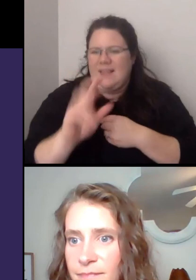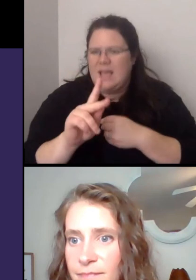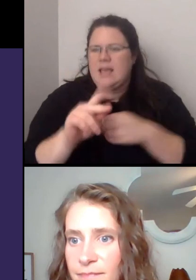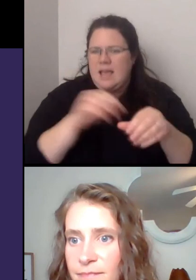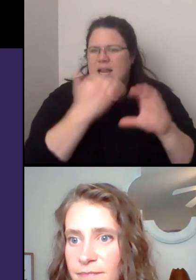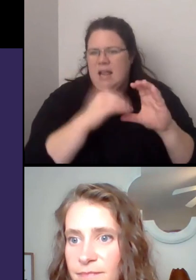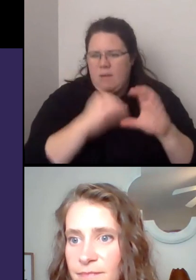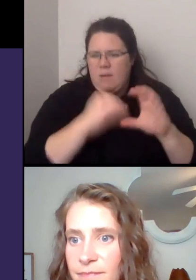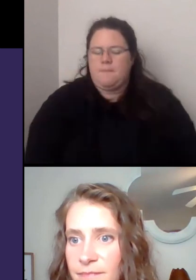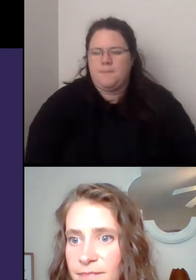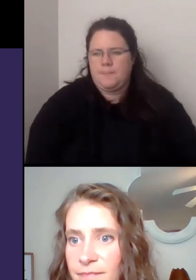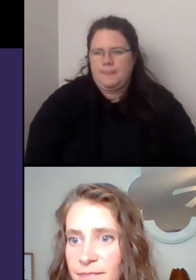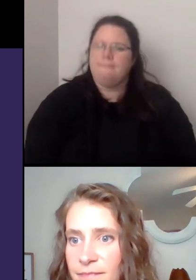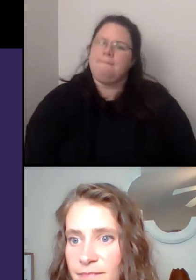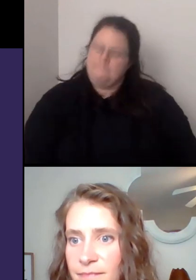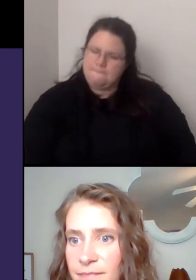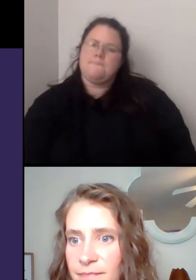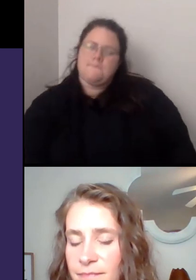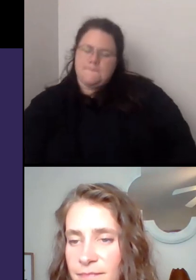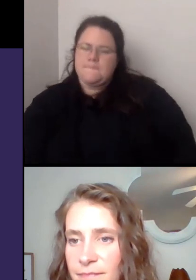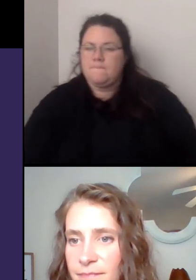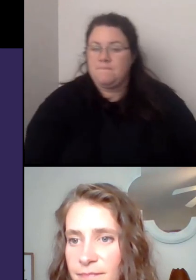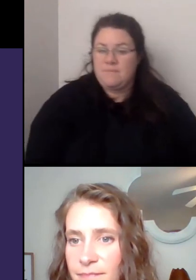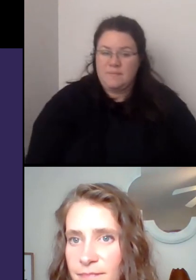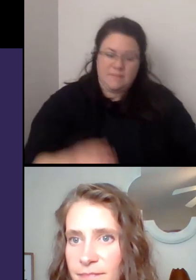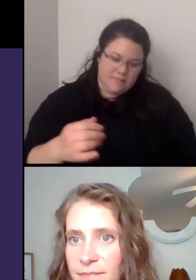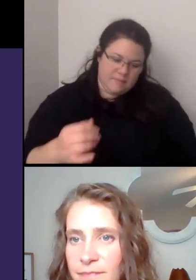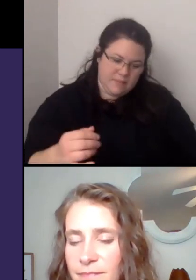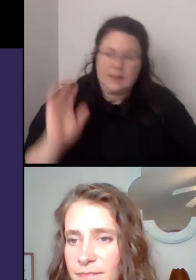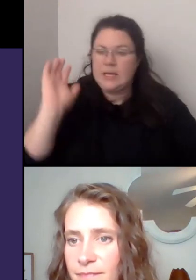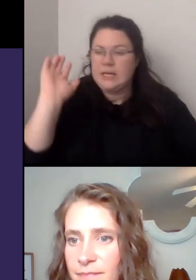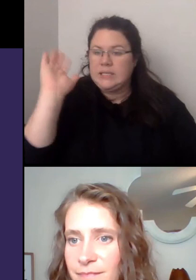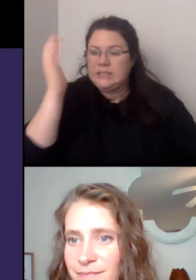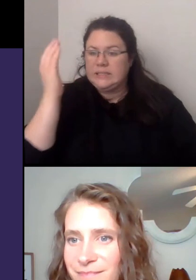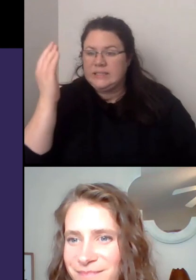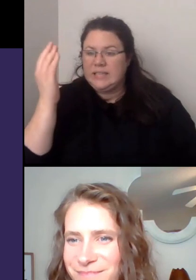And so if we don't have any... it looks like we're--looks like we've exhausted all the questions.